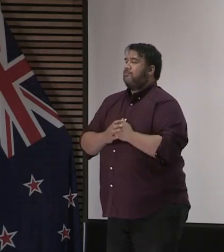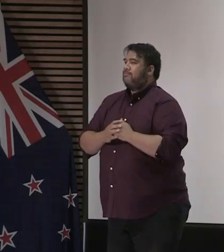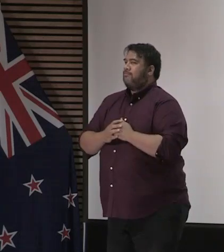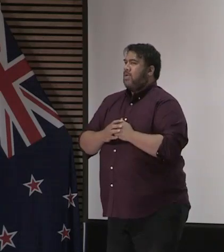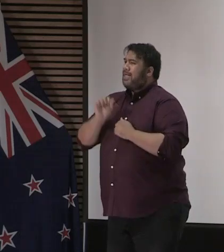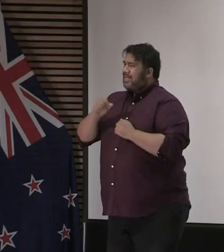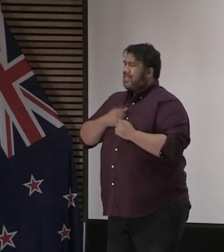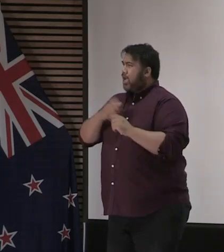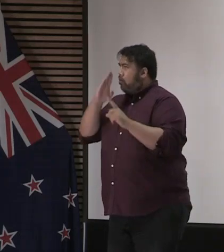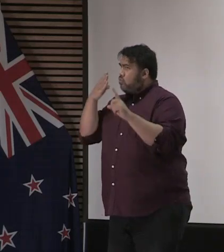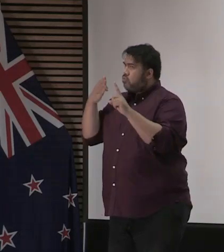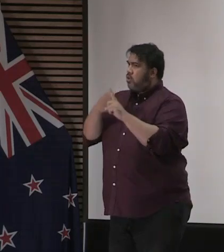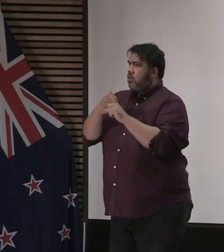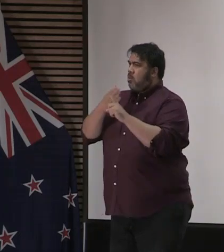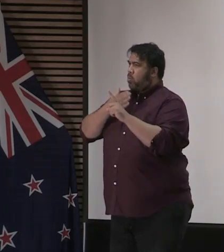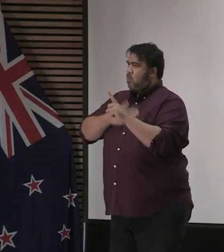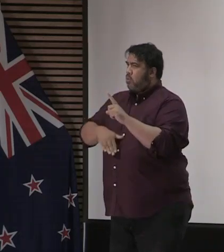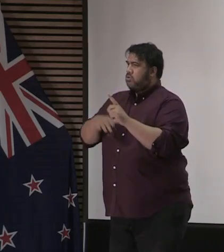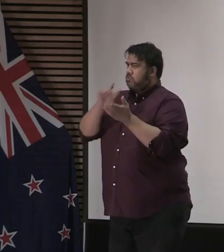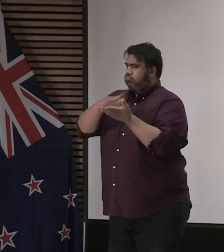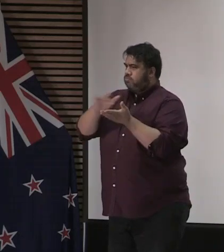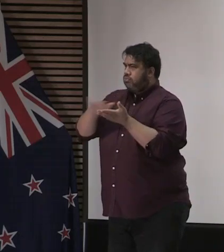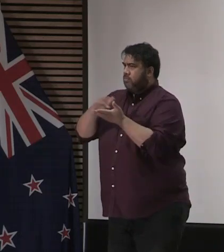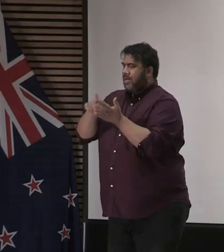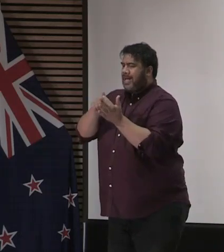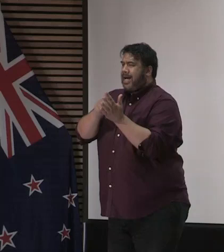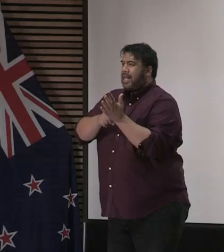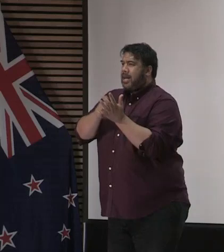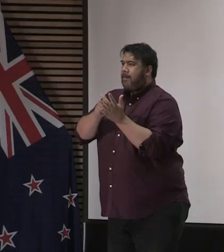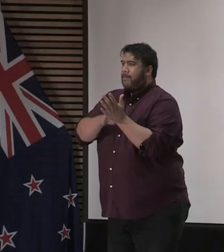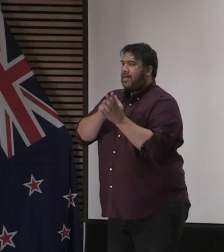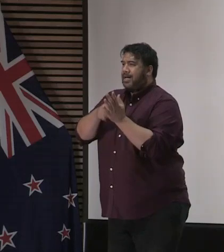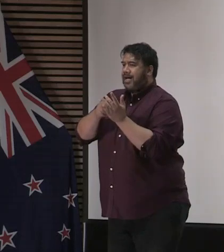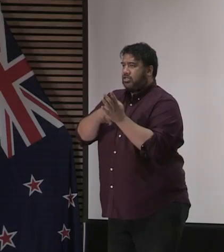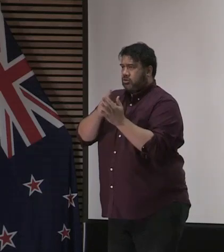Level 4 as part of our overall